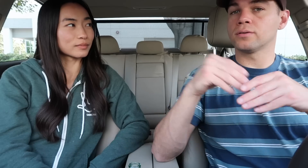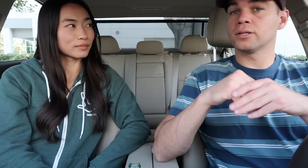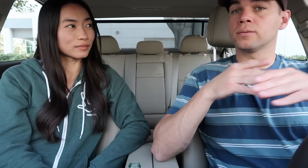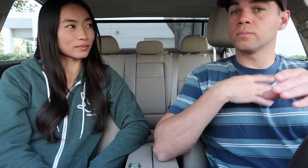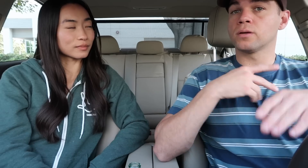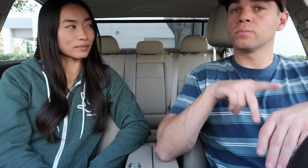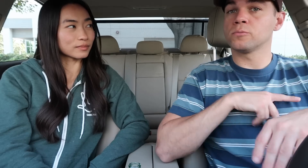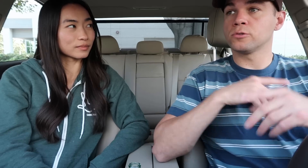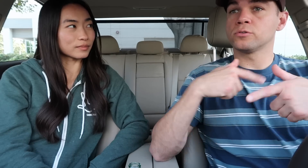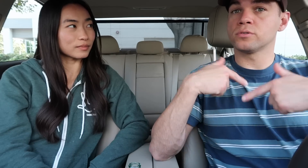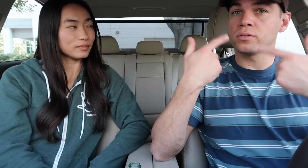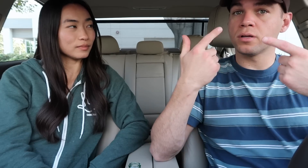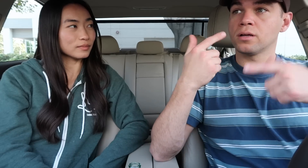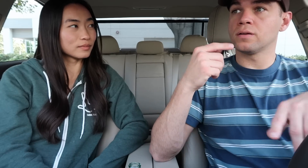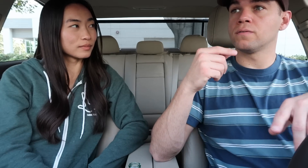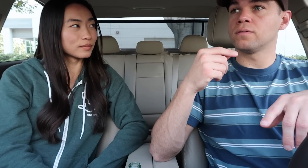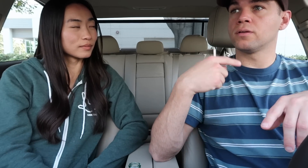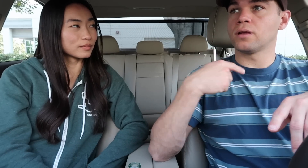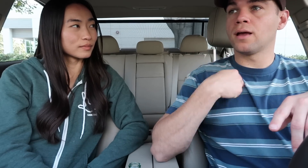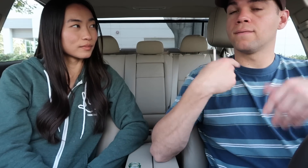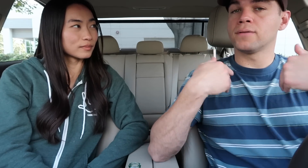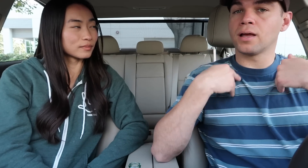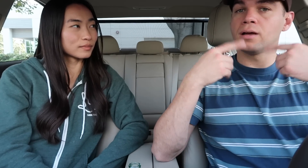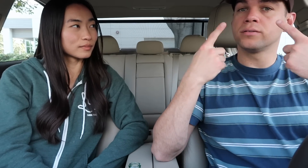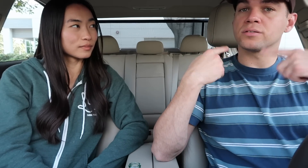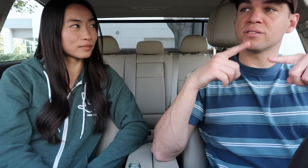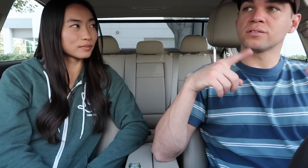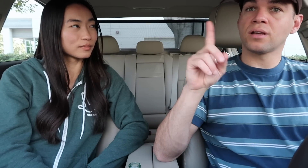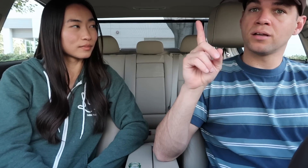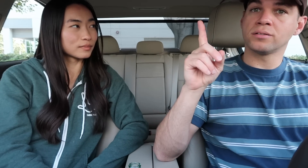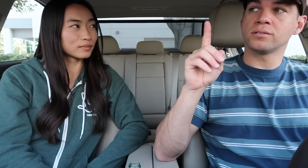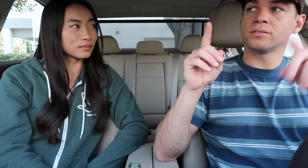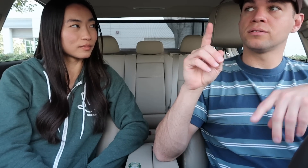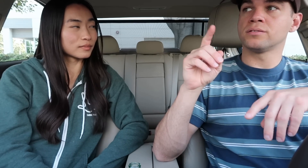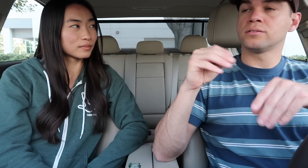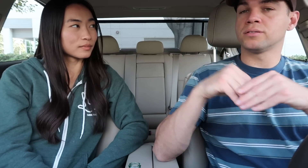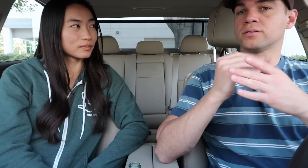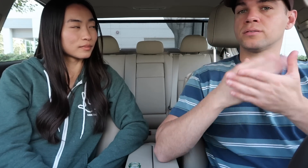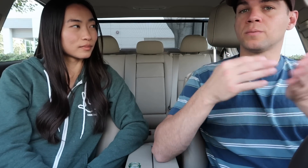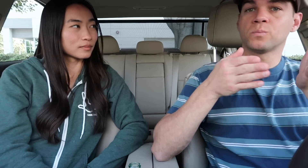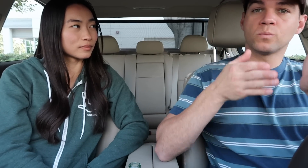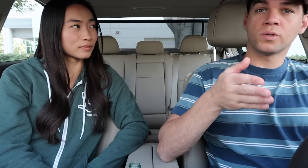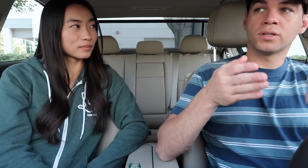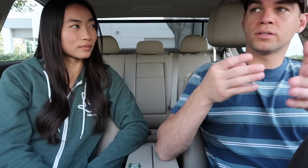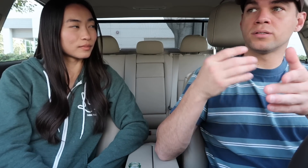in my personal life I've had some success in some ways